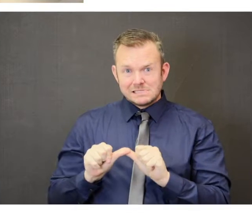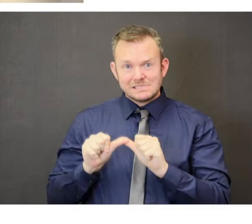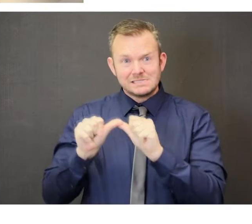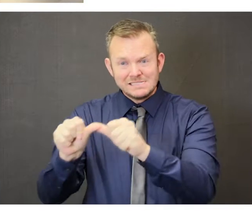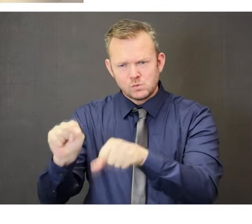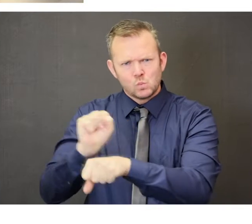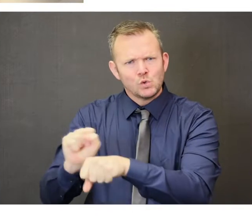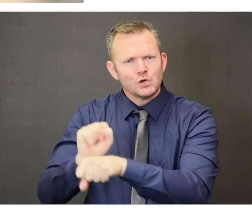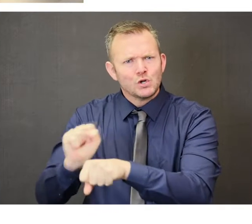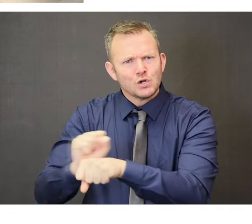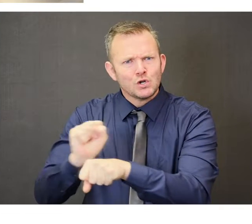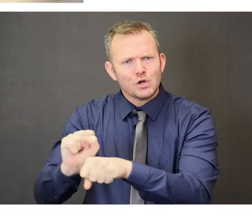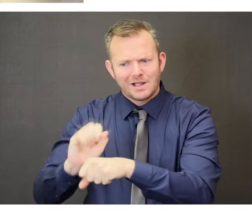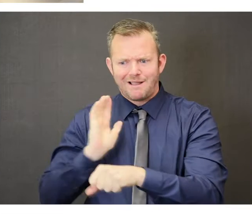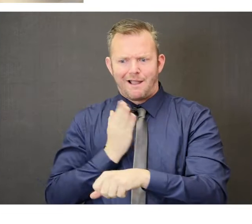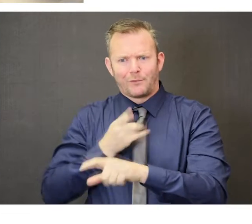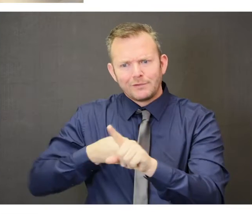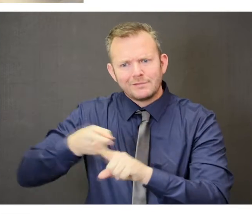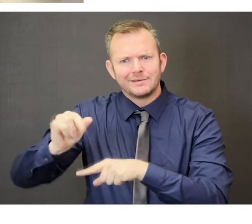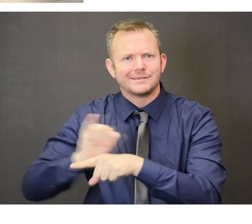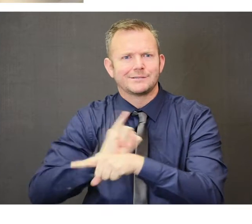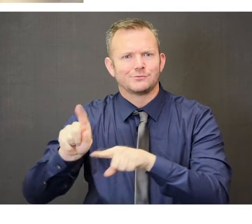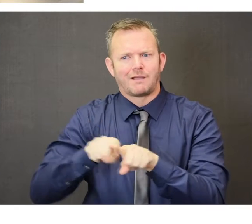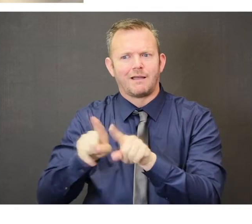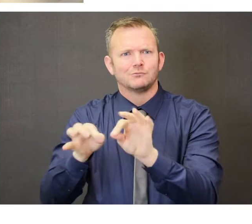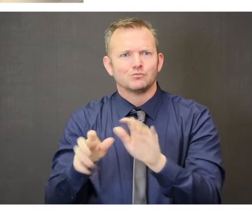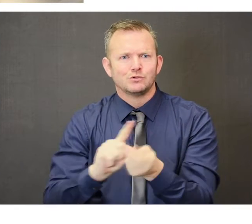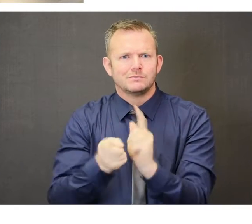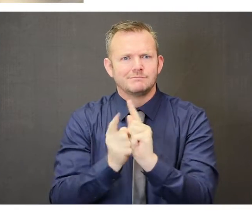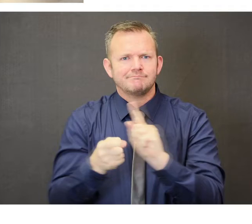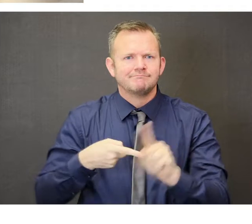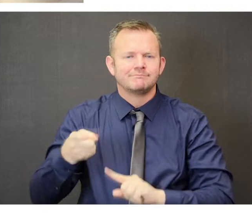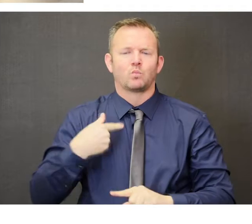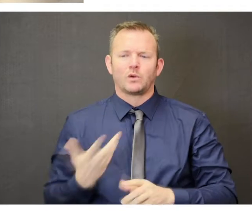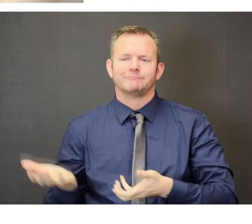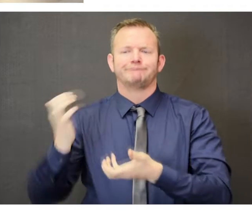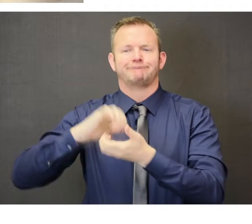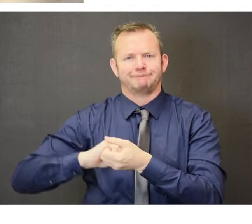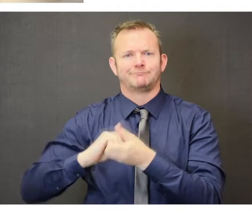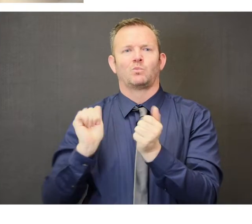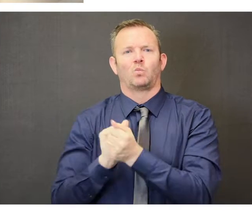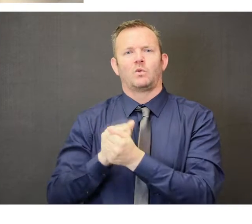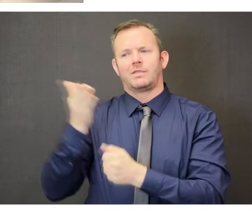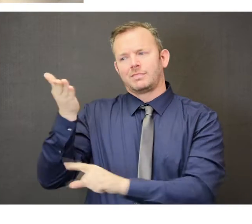today And we partnered up with Lisa Duan who is a